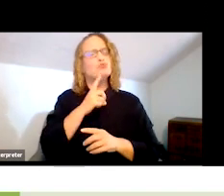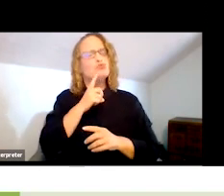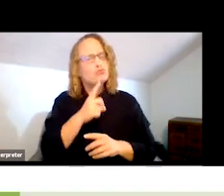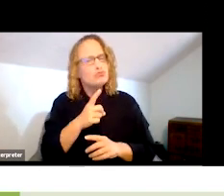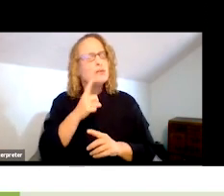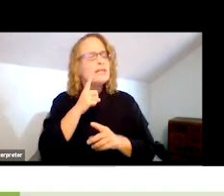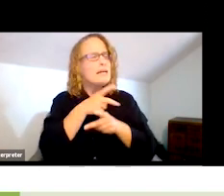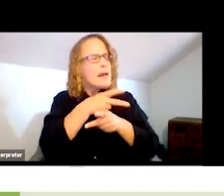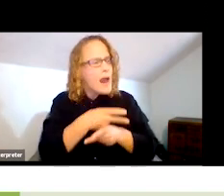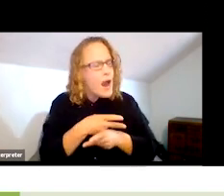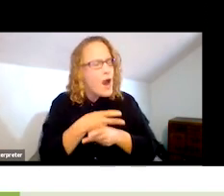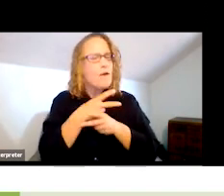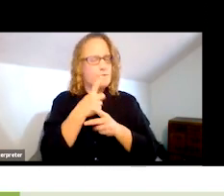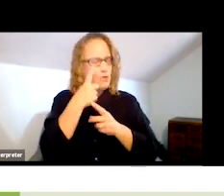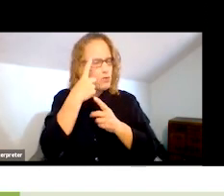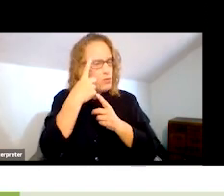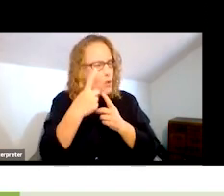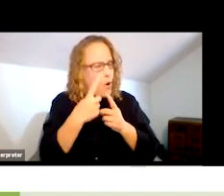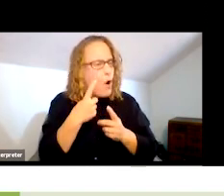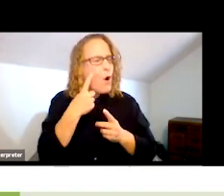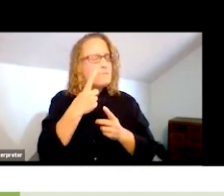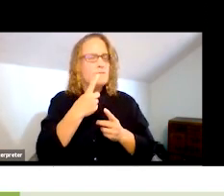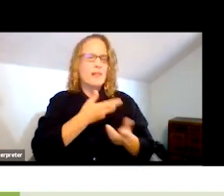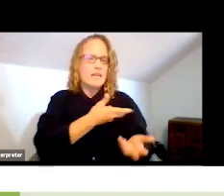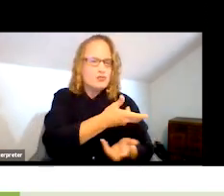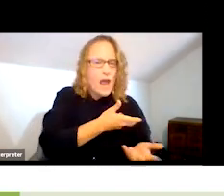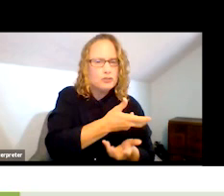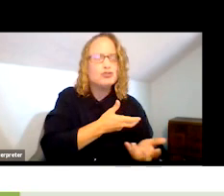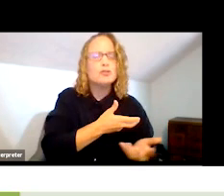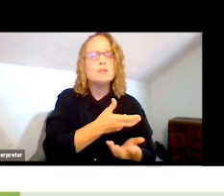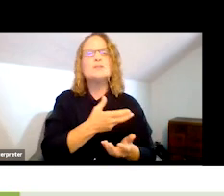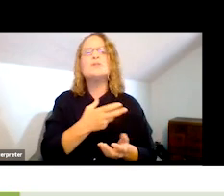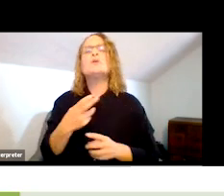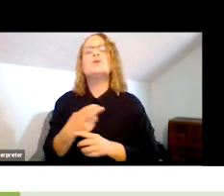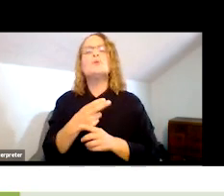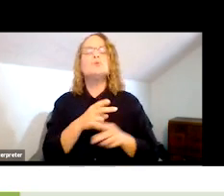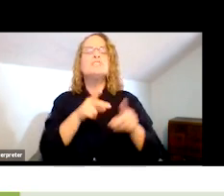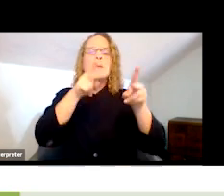So we're gonna get into the specific de-escalation techniques.